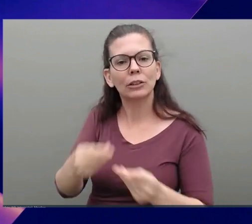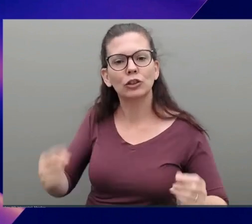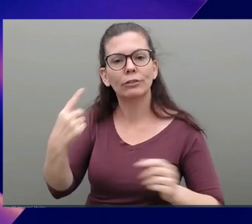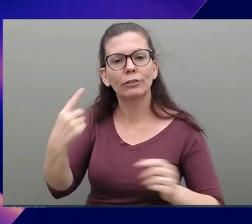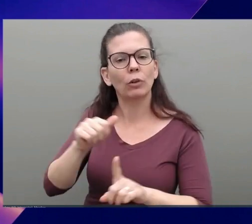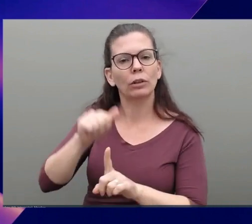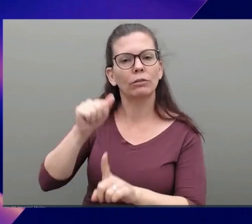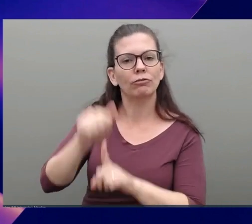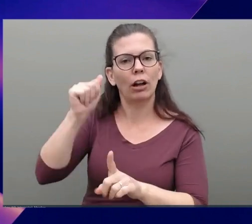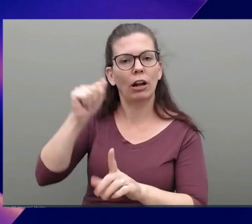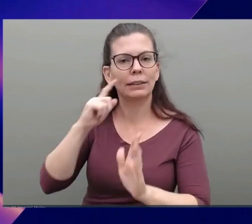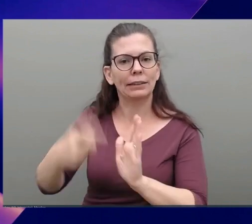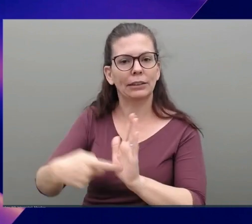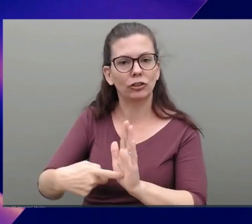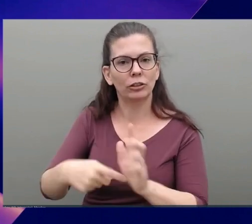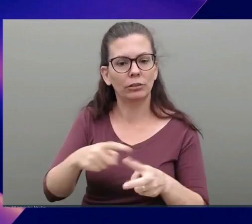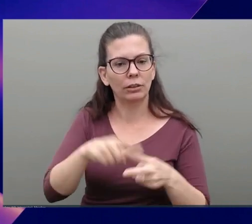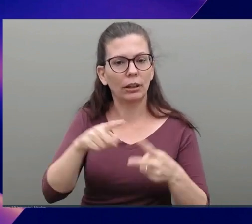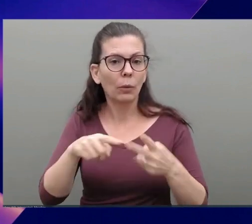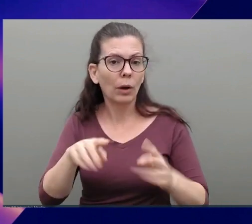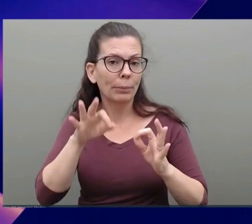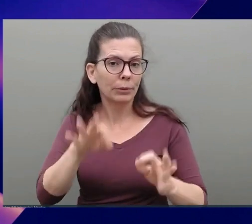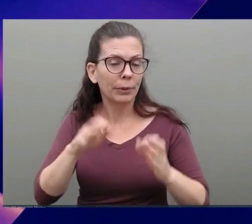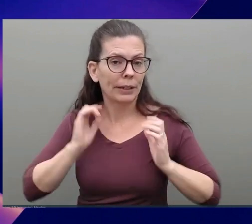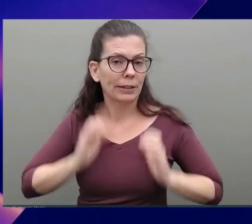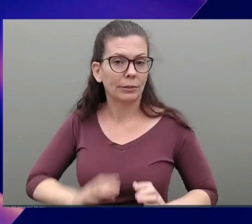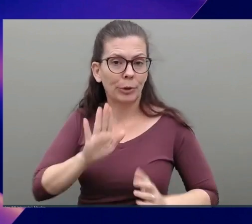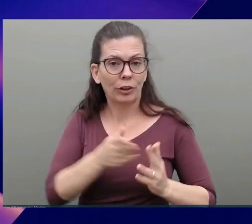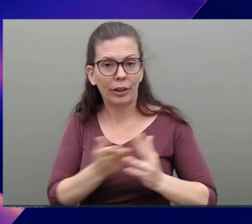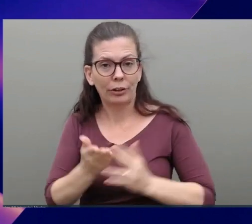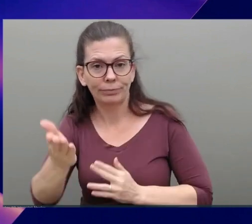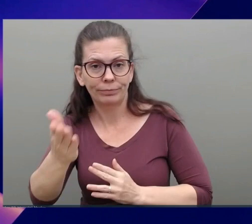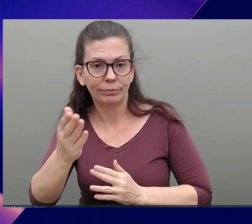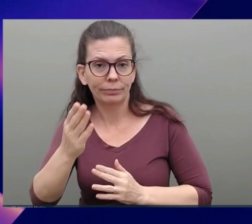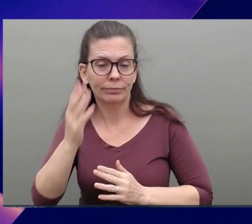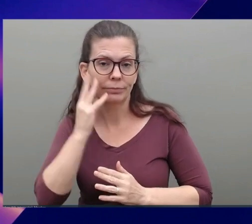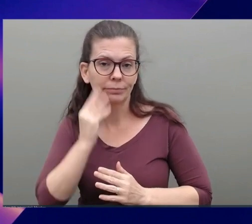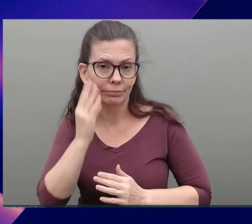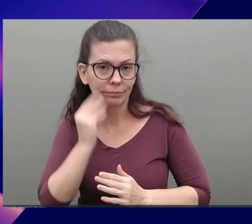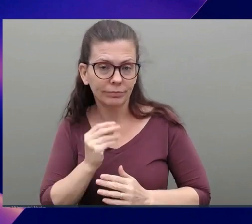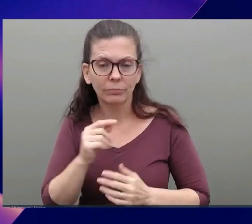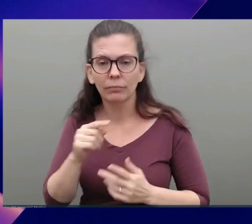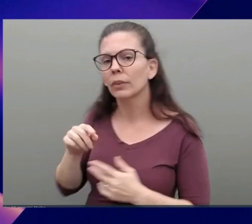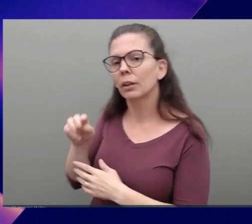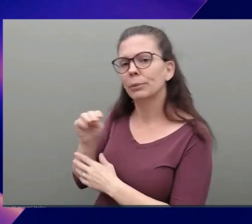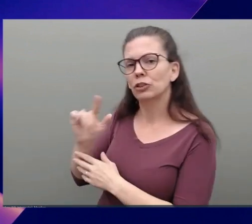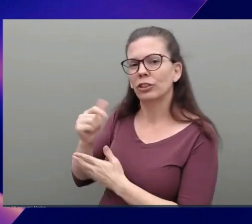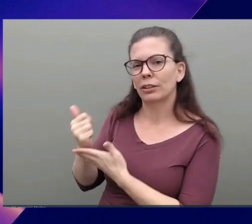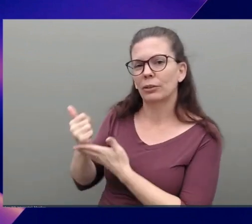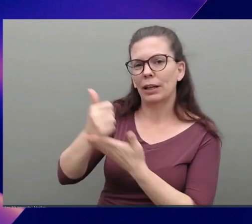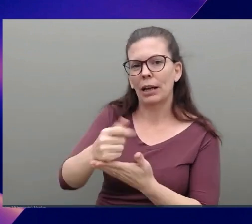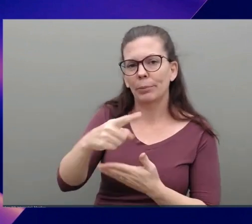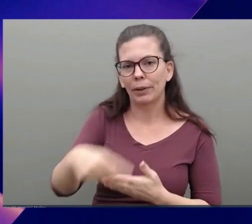They want to optimize customer journey. Machine learning is helping them provide those answers.